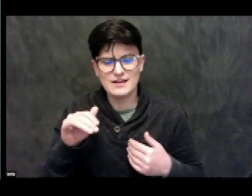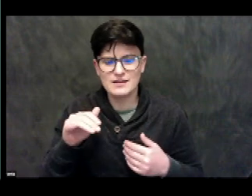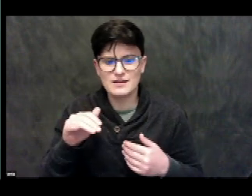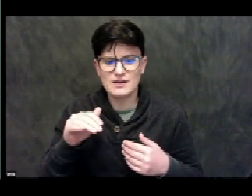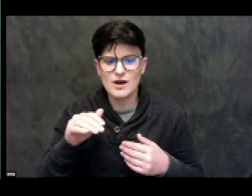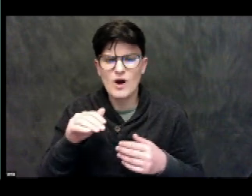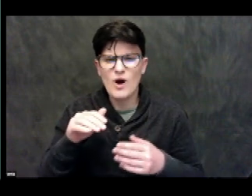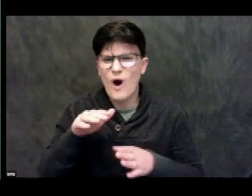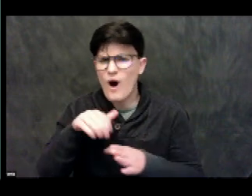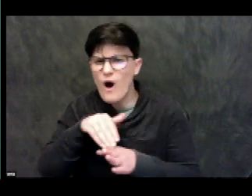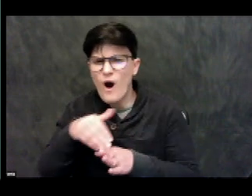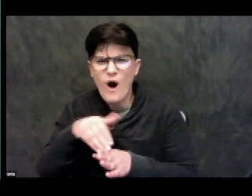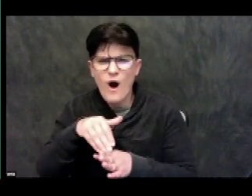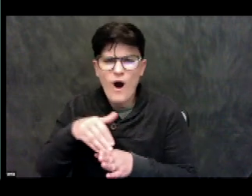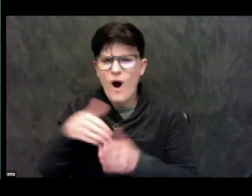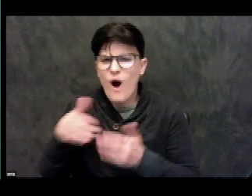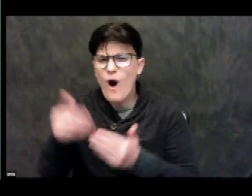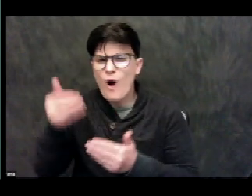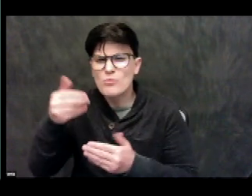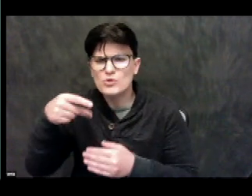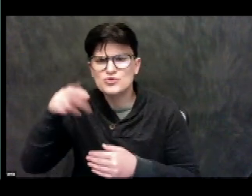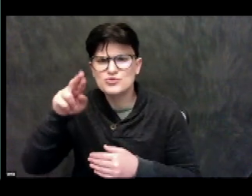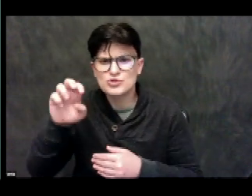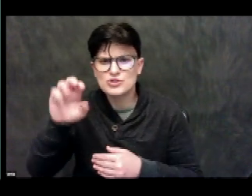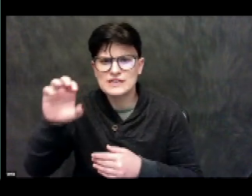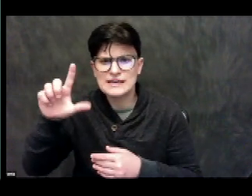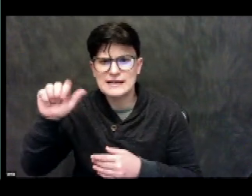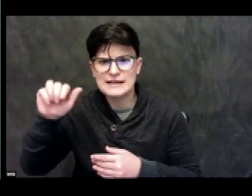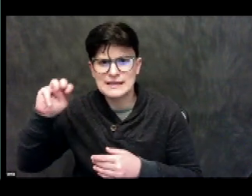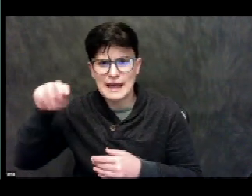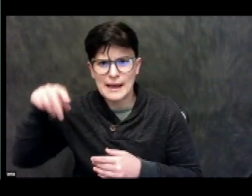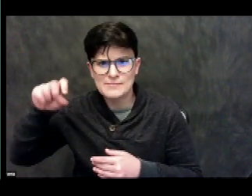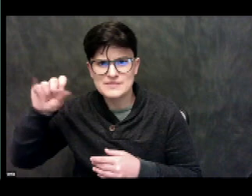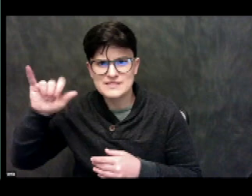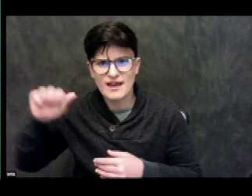I was very swollen, high blood pressure, and they